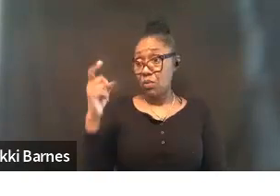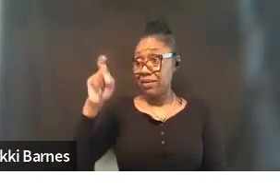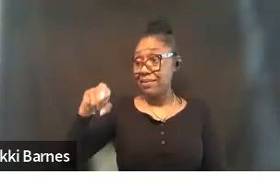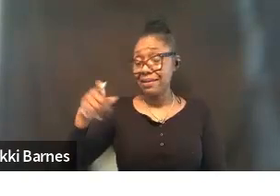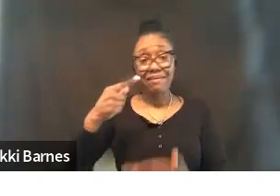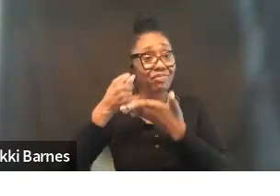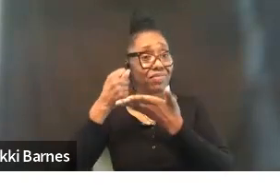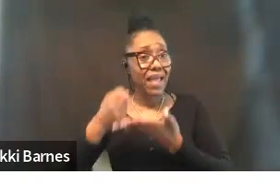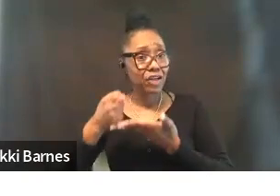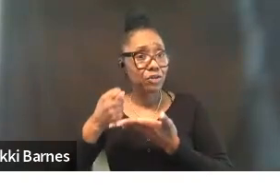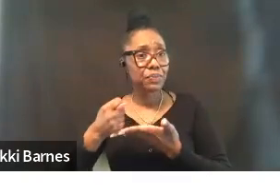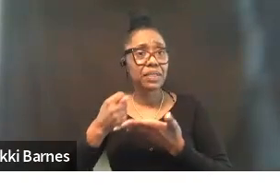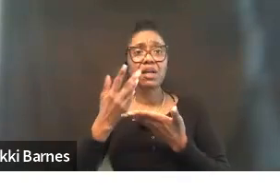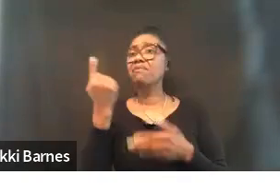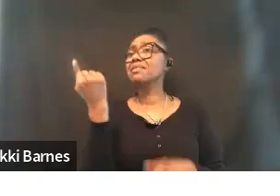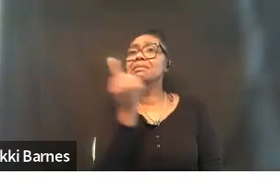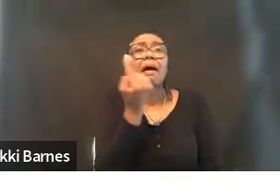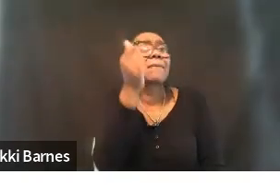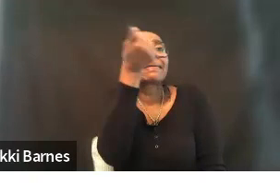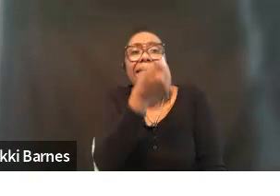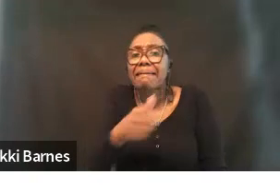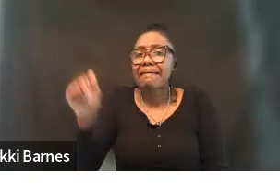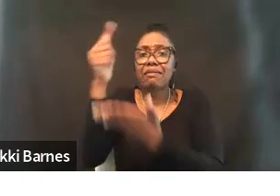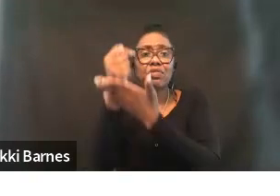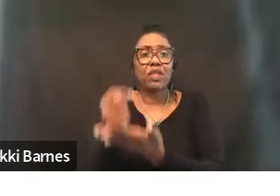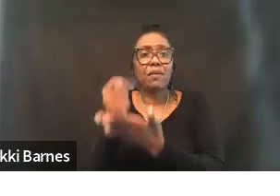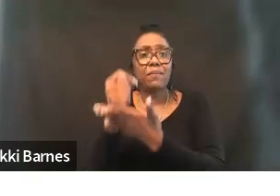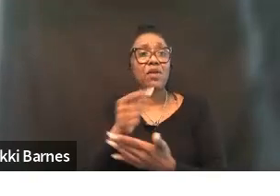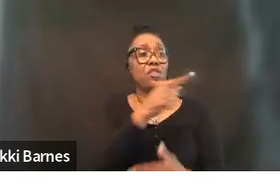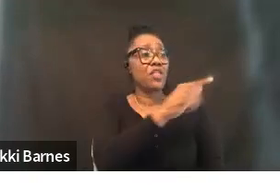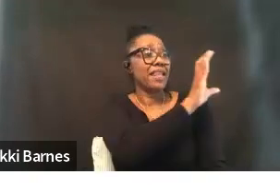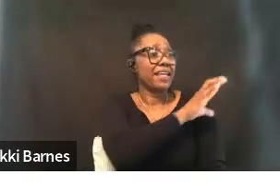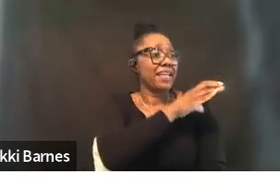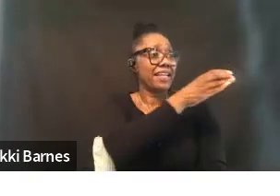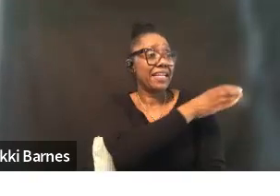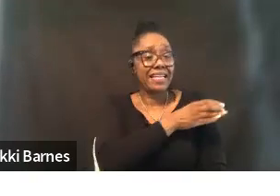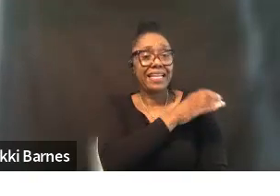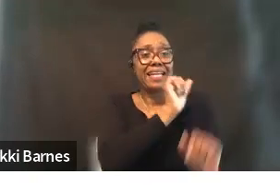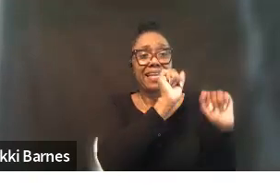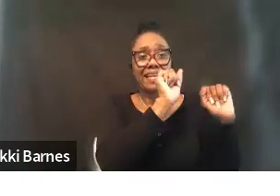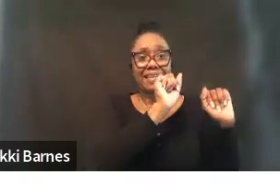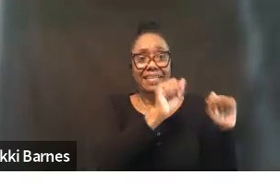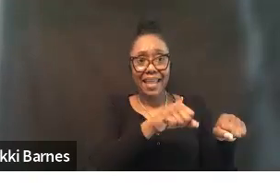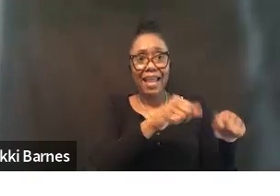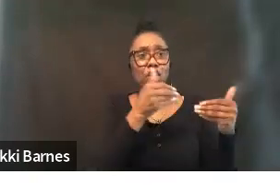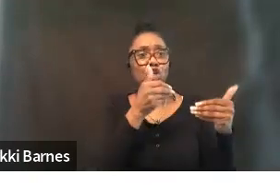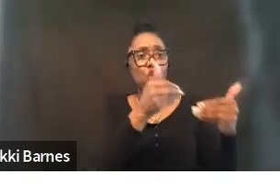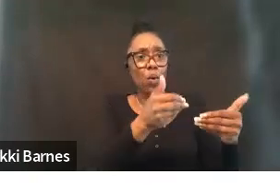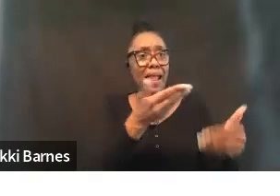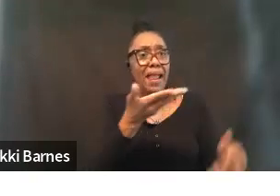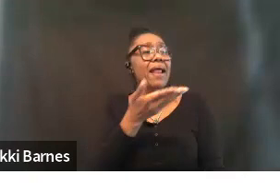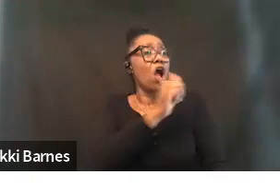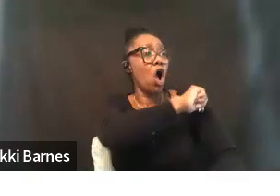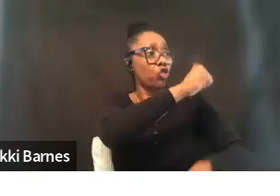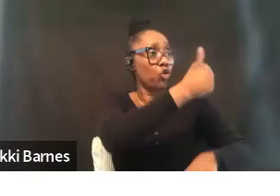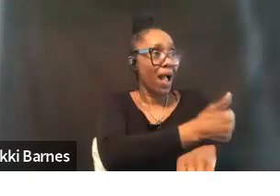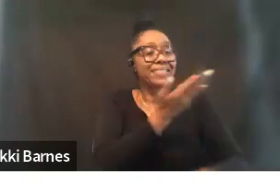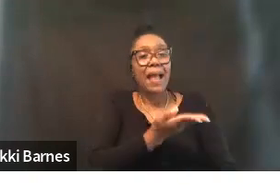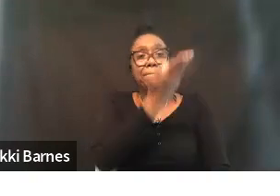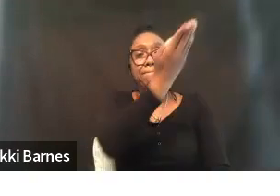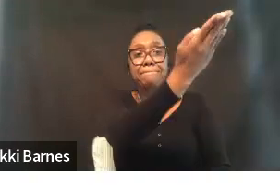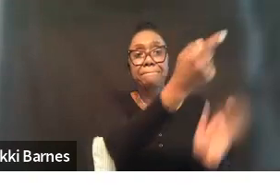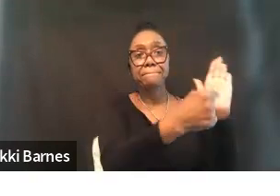Or treatment of some sort that the clinicians need to provide this or able to actually bill and authorize for what is needed and that we can make sure that is not a barrier.